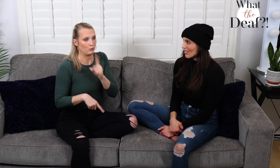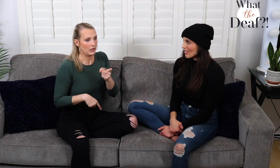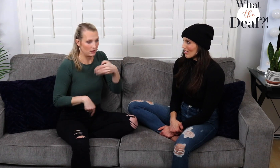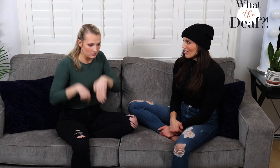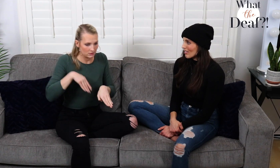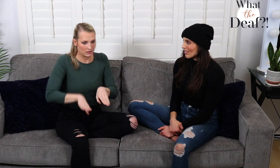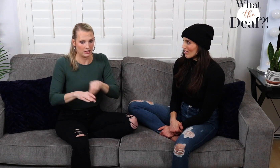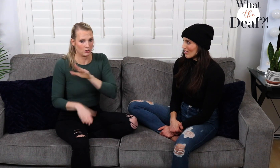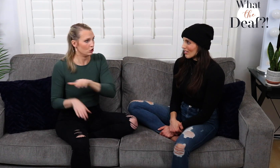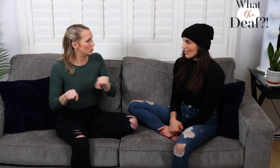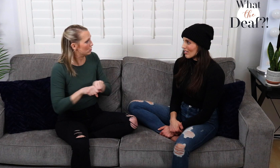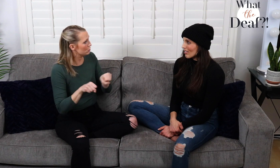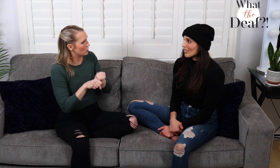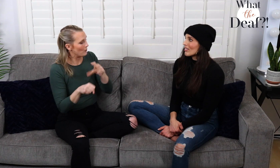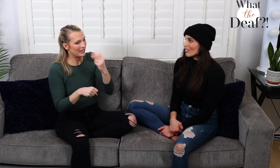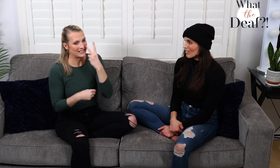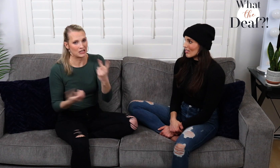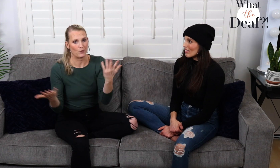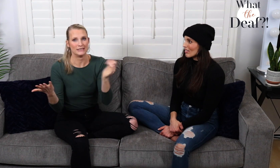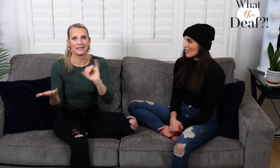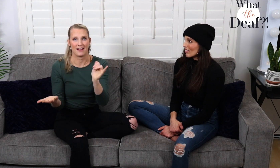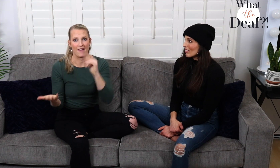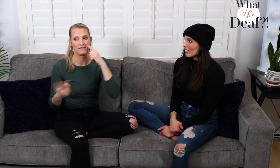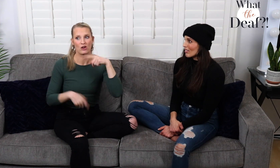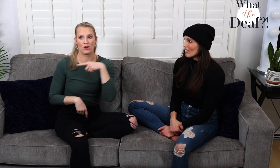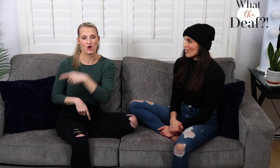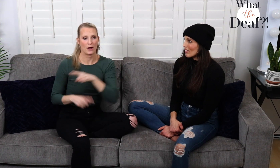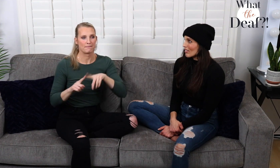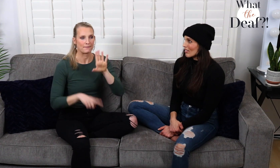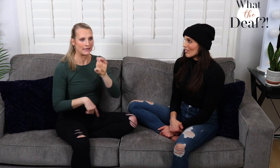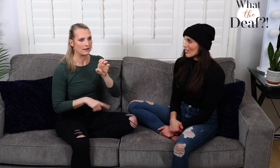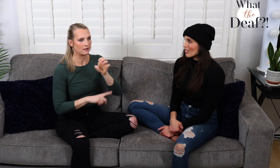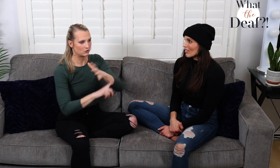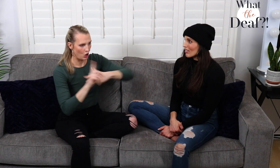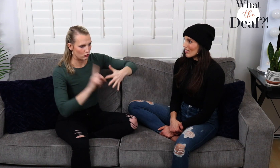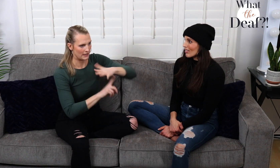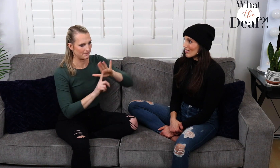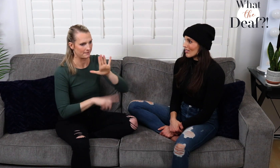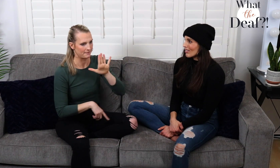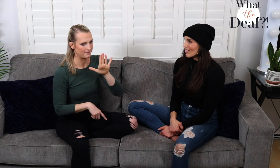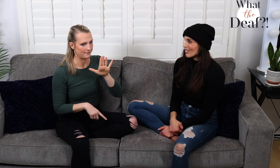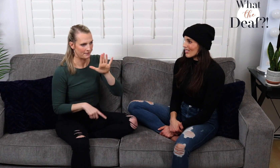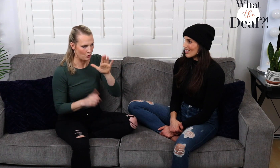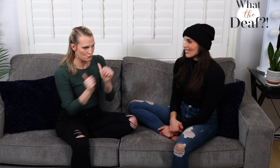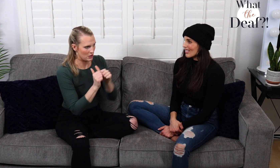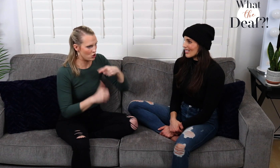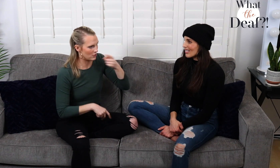really got to step into her shoes and see what it's like for her to be surrounded by a bunch